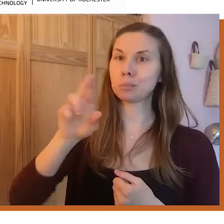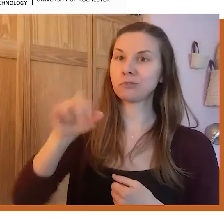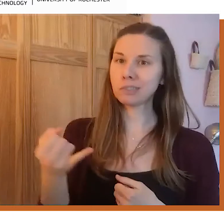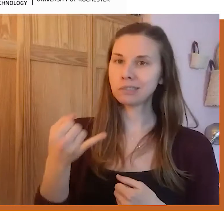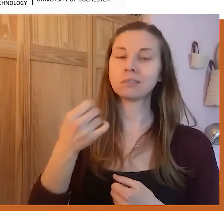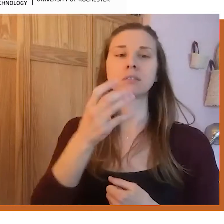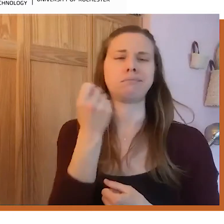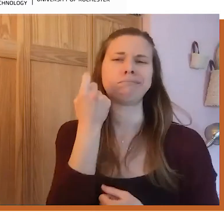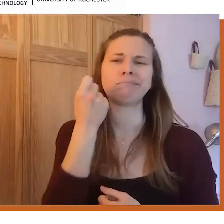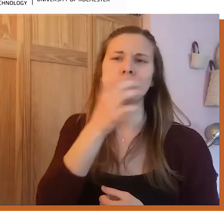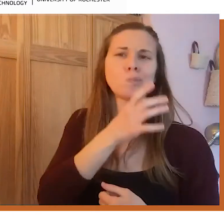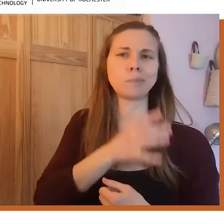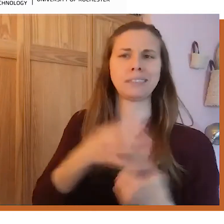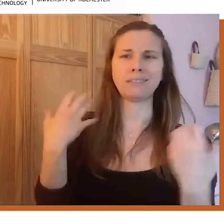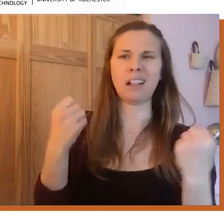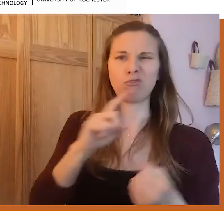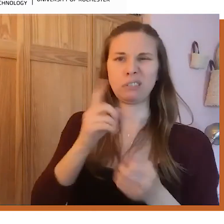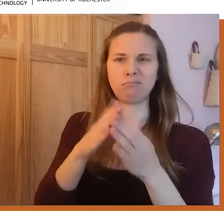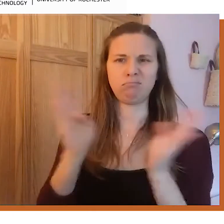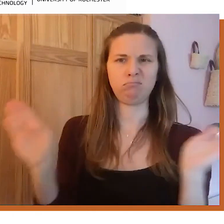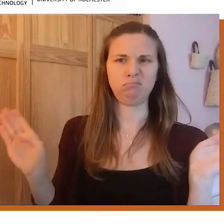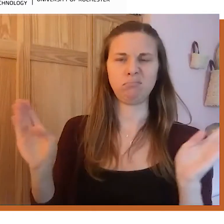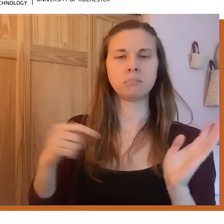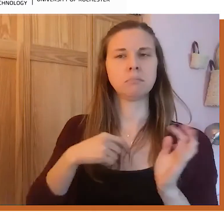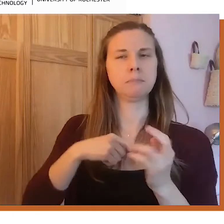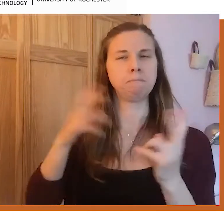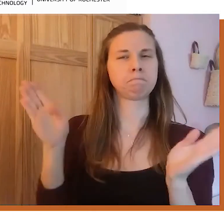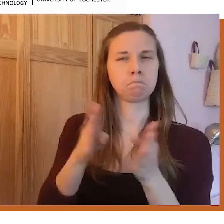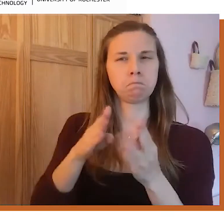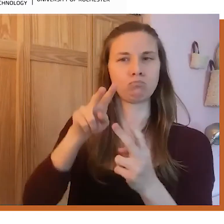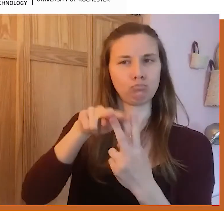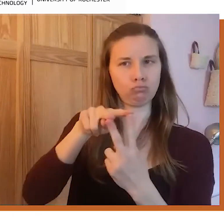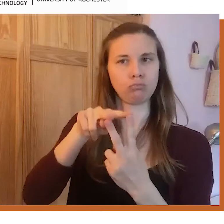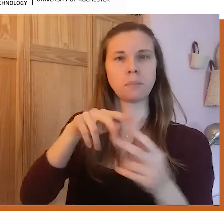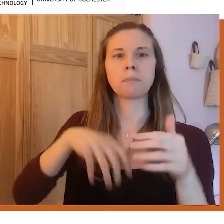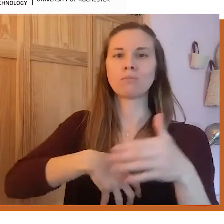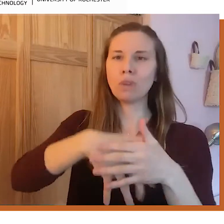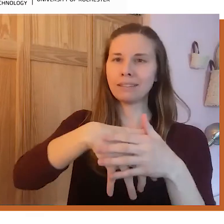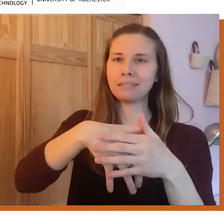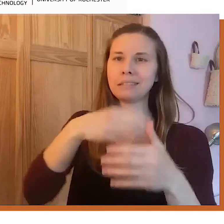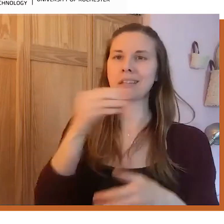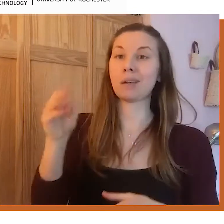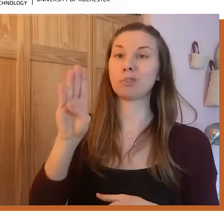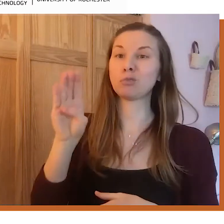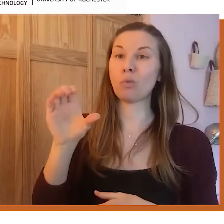is on women's health and reproductive justice. Now, women's health is very, very broad. I'm primarily focused on contraceptive use